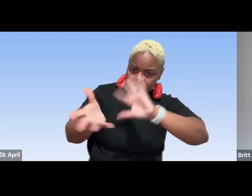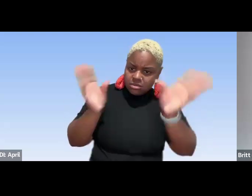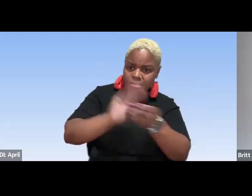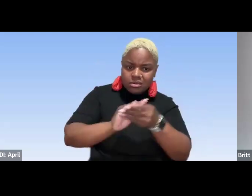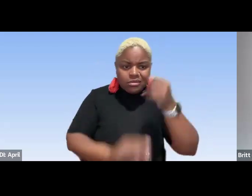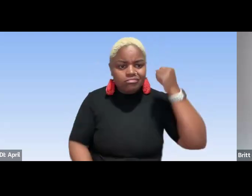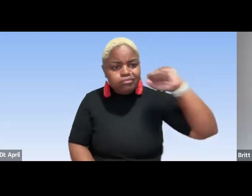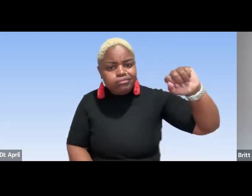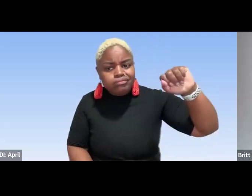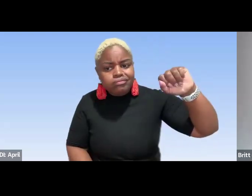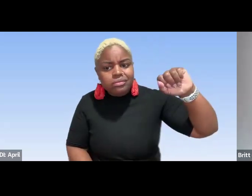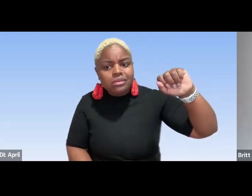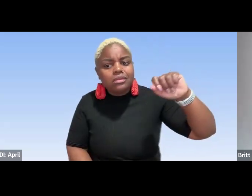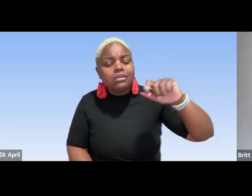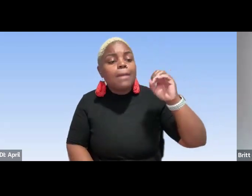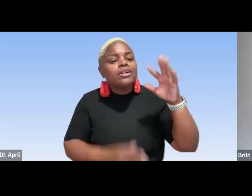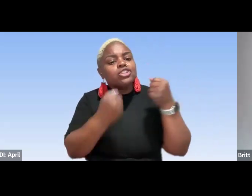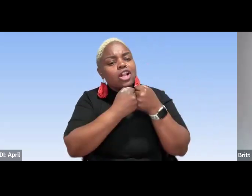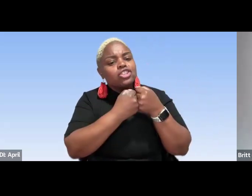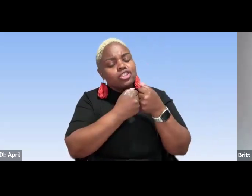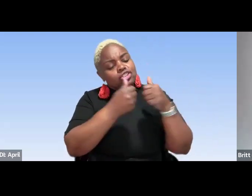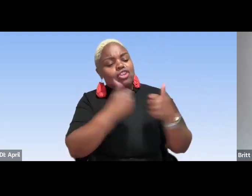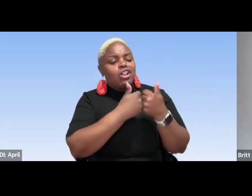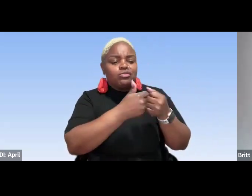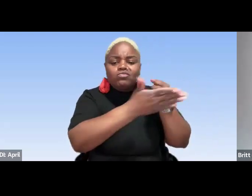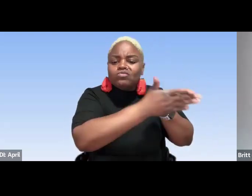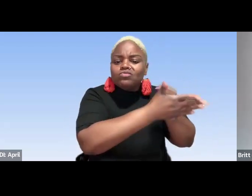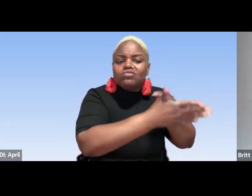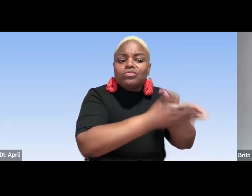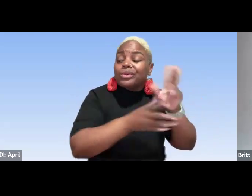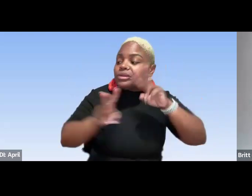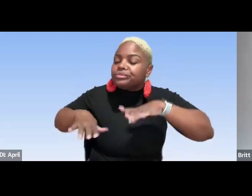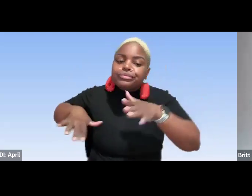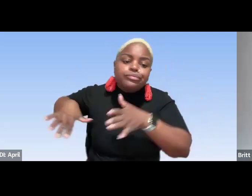that devalue certain lives, and to build communities based on mutual aid and solidarity.